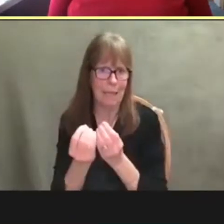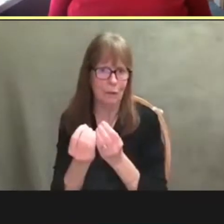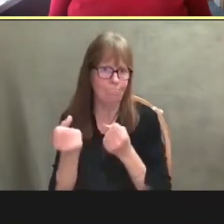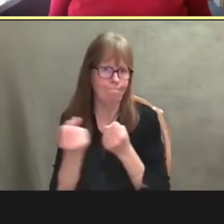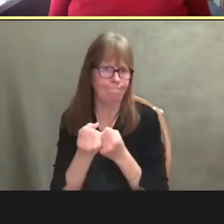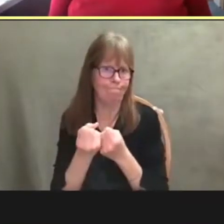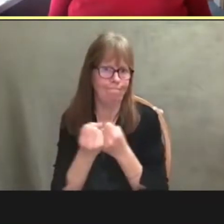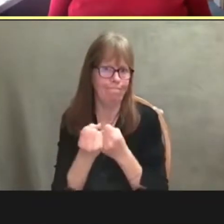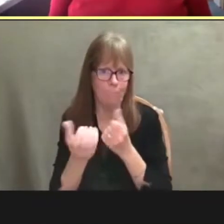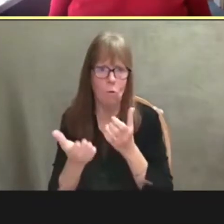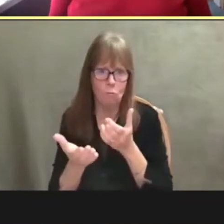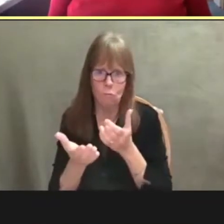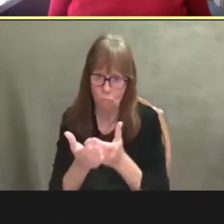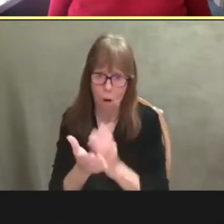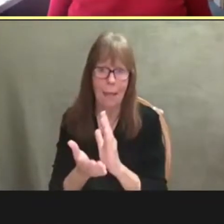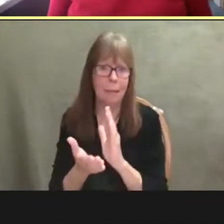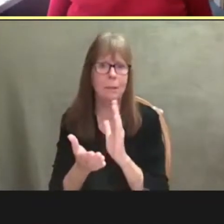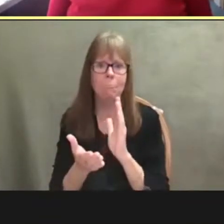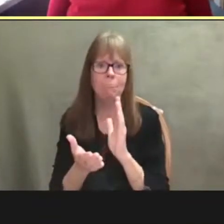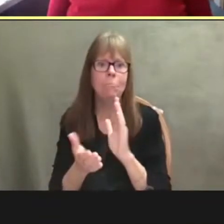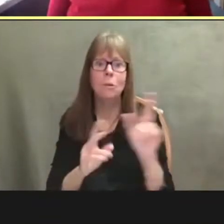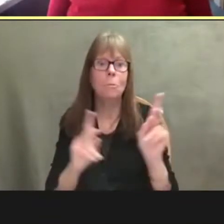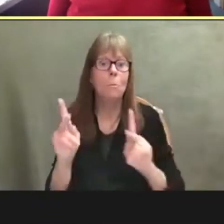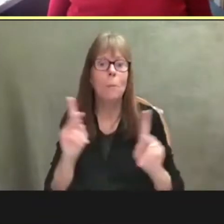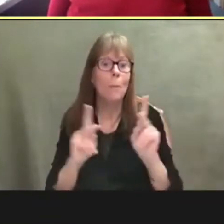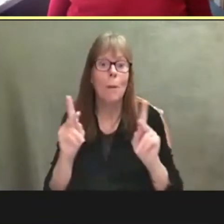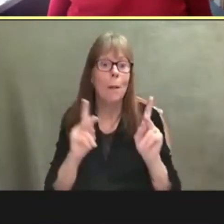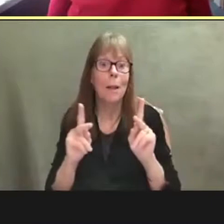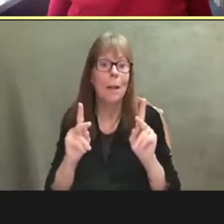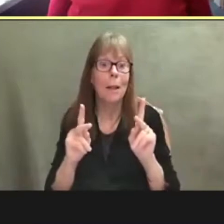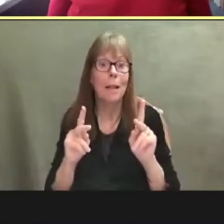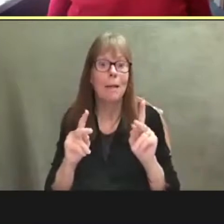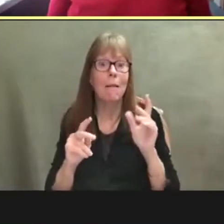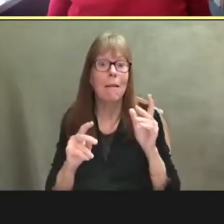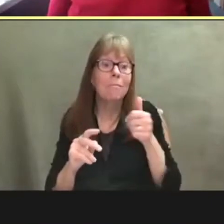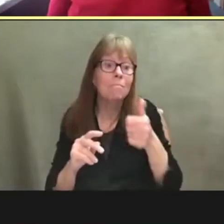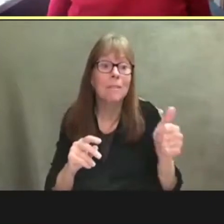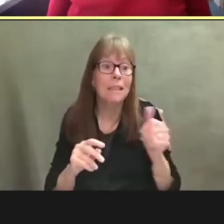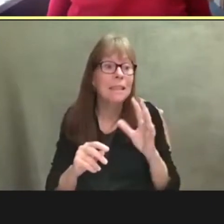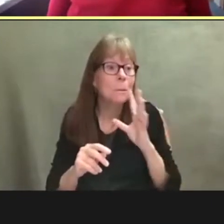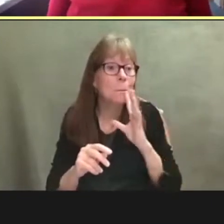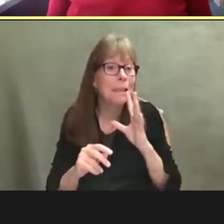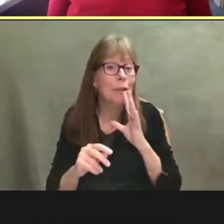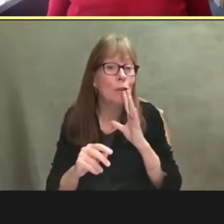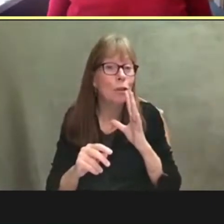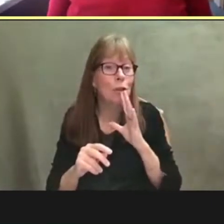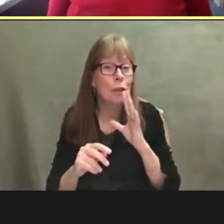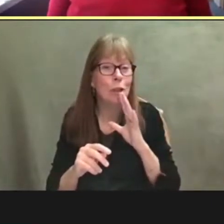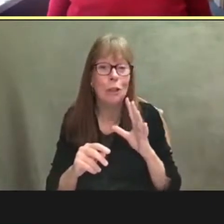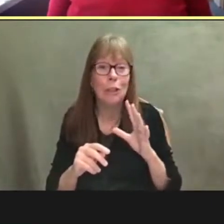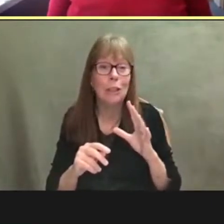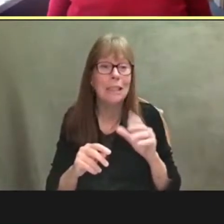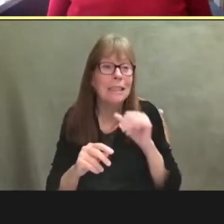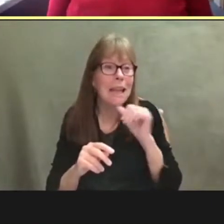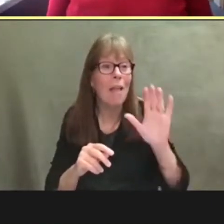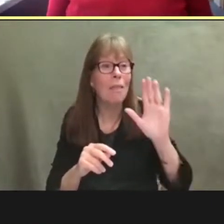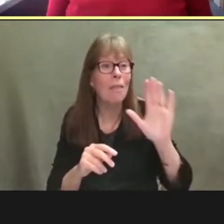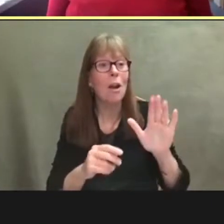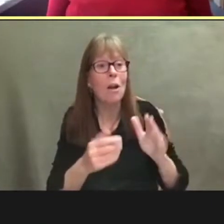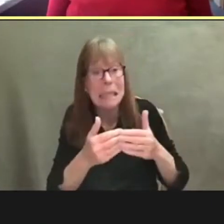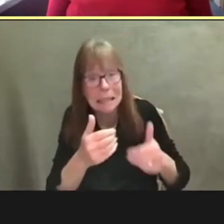for the rights of people for whom speech is not reliable communication.